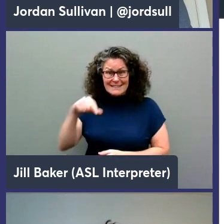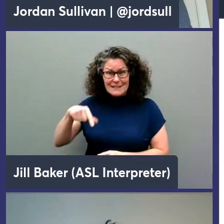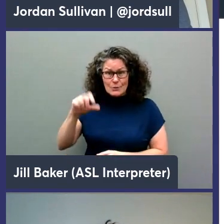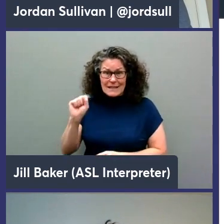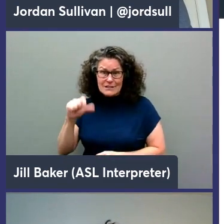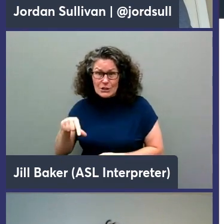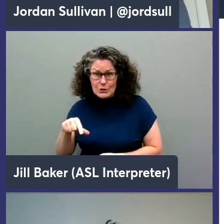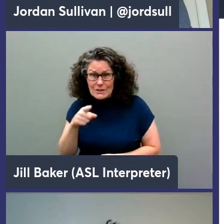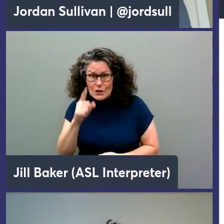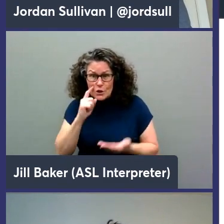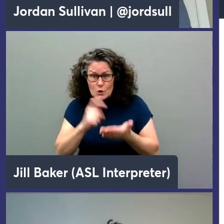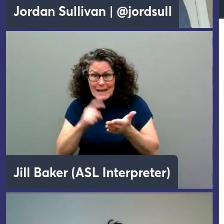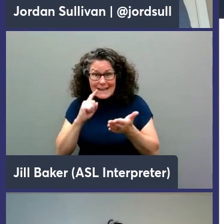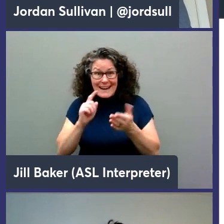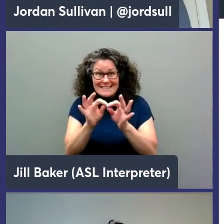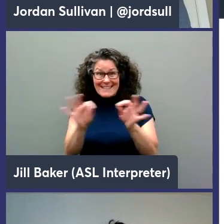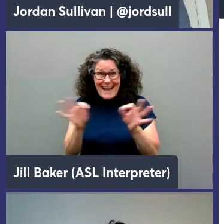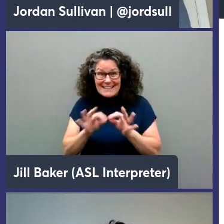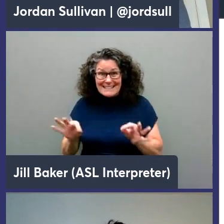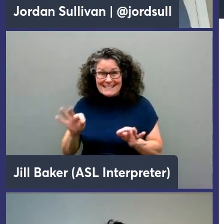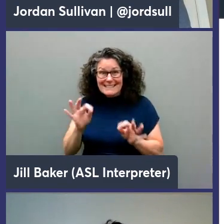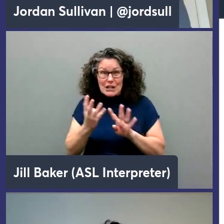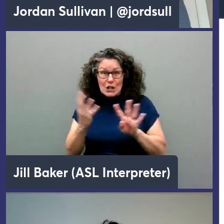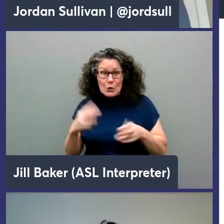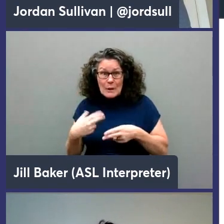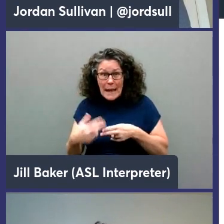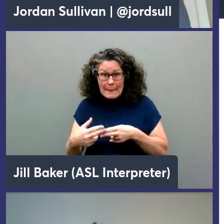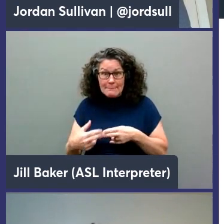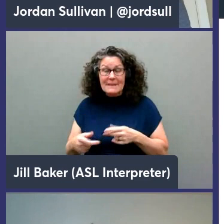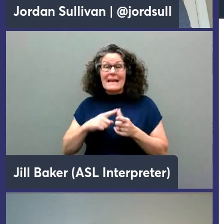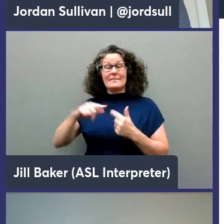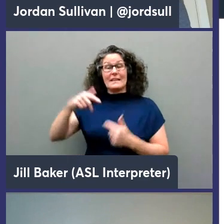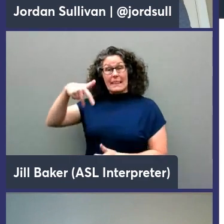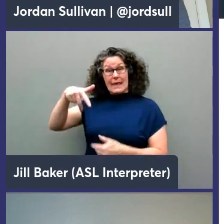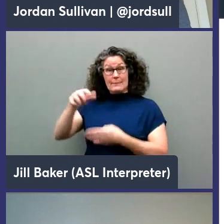You recognize that queue name. And then we'll go to the Lambda function here.